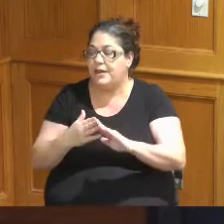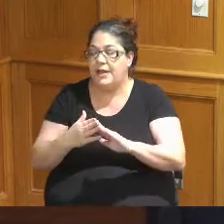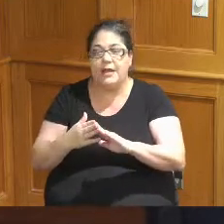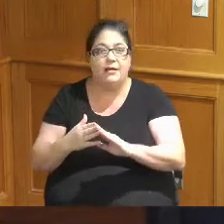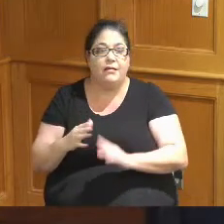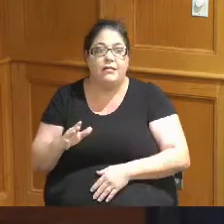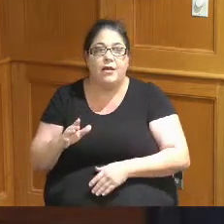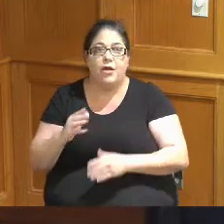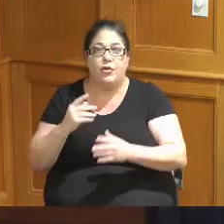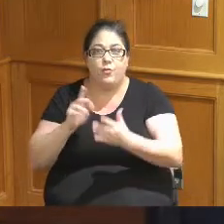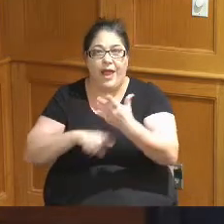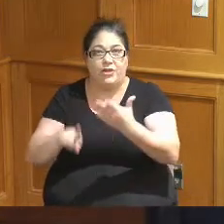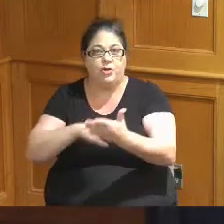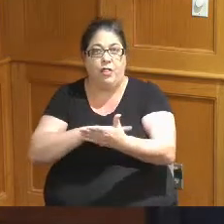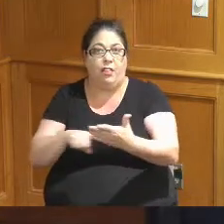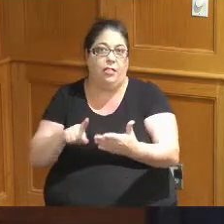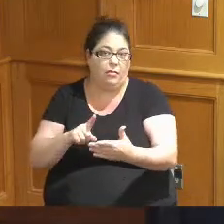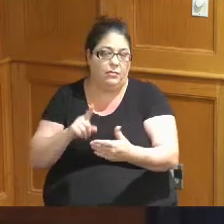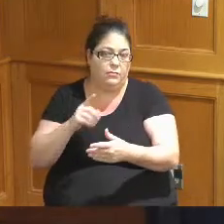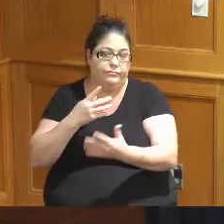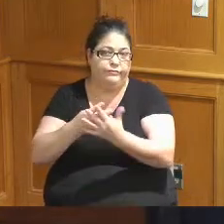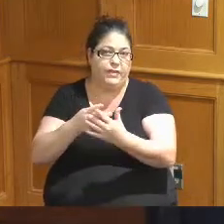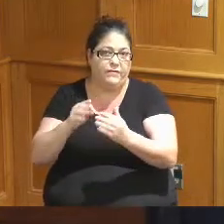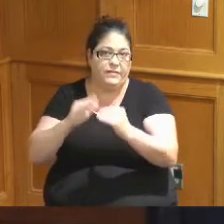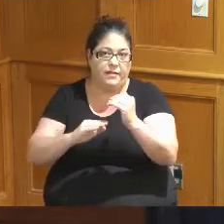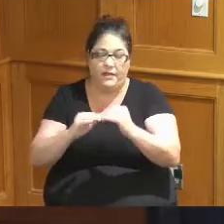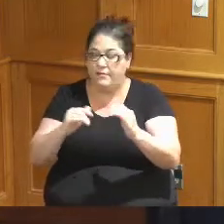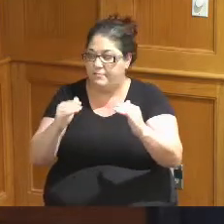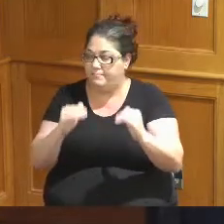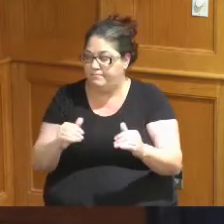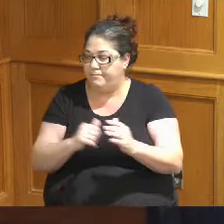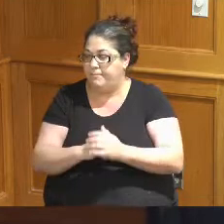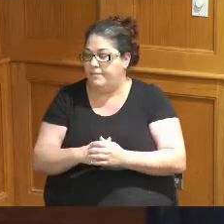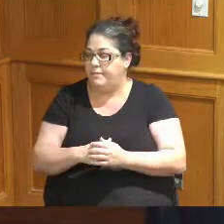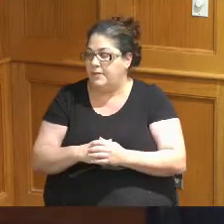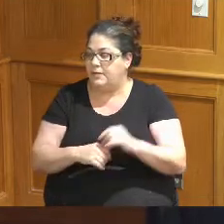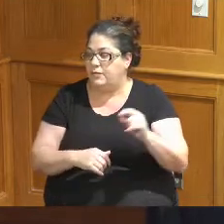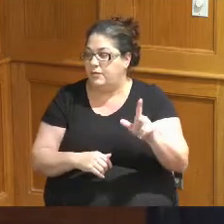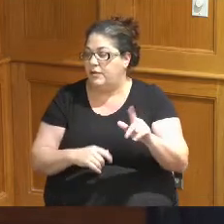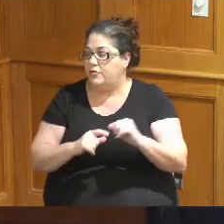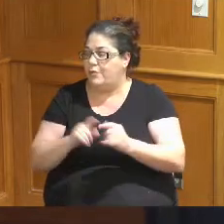we have resolution number 30 this is the award of an agreement to clean harbors environmental